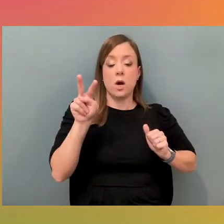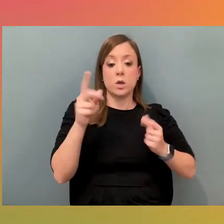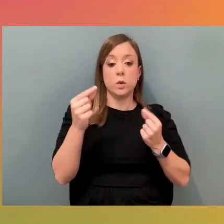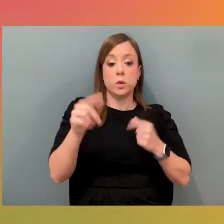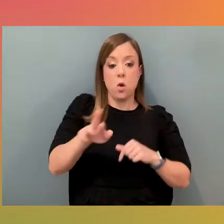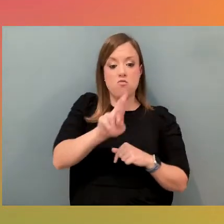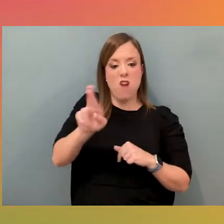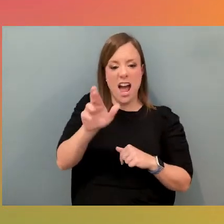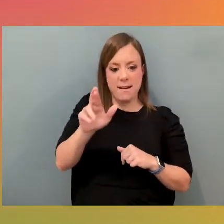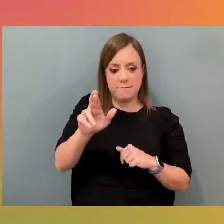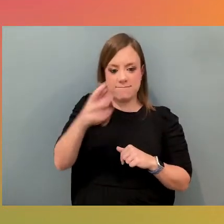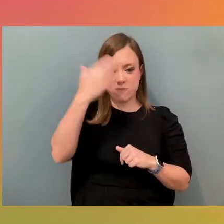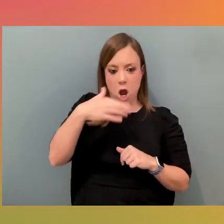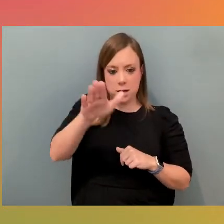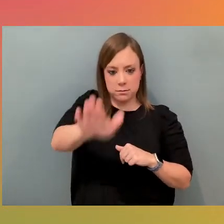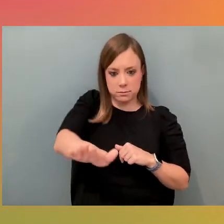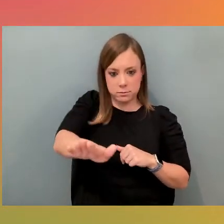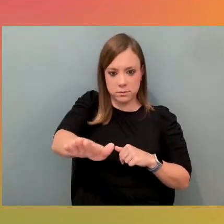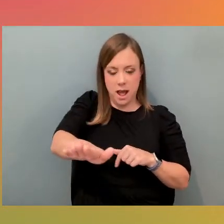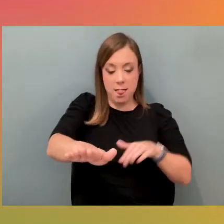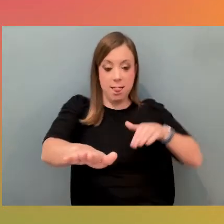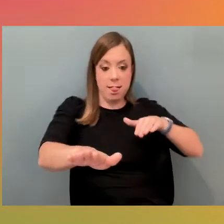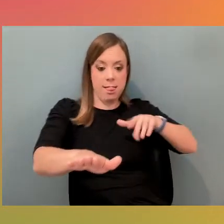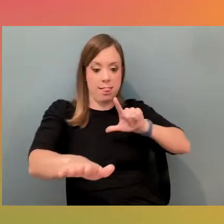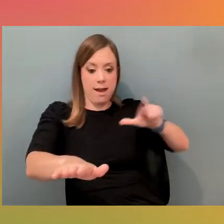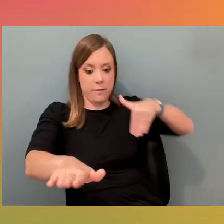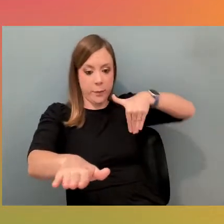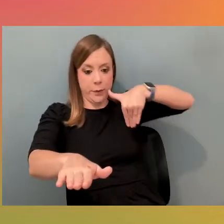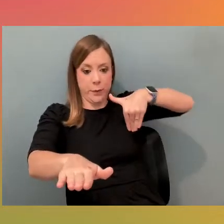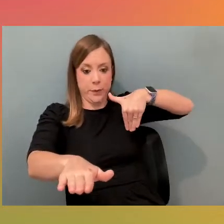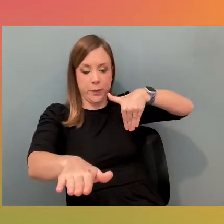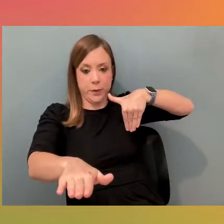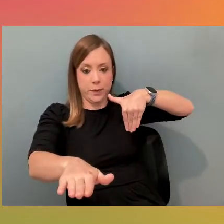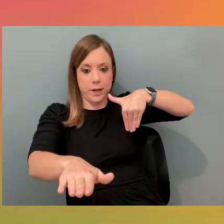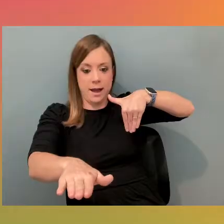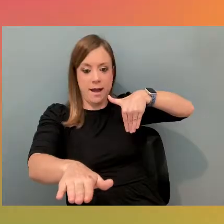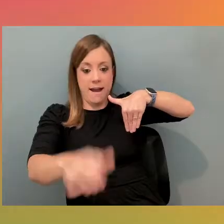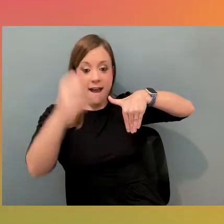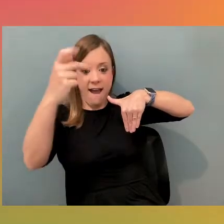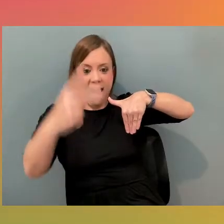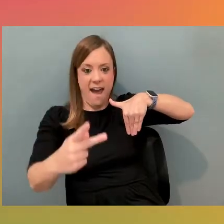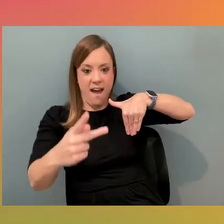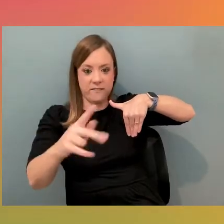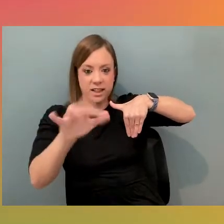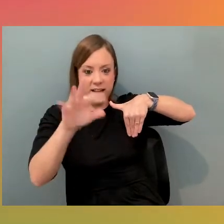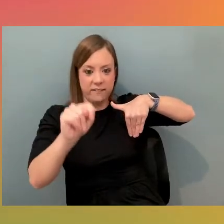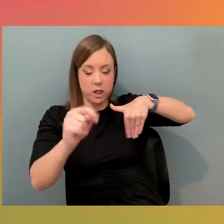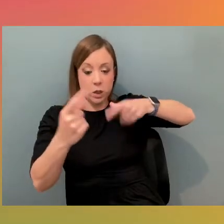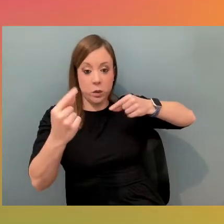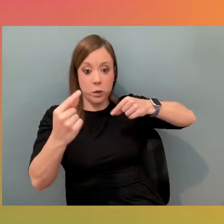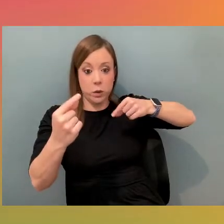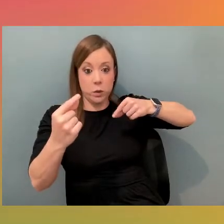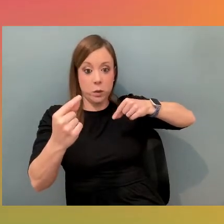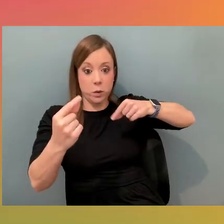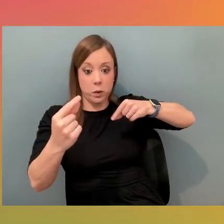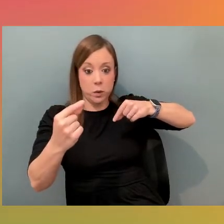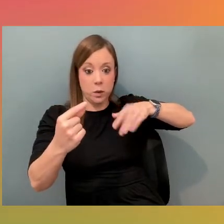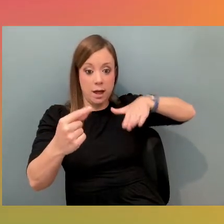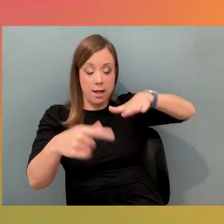AS YOU EXHALE, EXTEND AND FOLD. LIFT THE LEFT HEEL, AND LOOK UP. THINK OF A HALF LIFT AS YOU